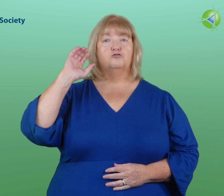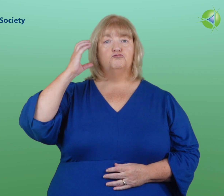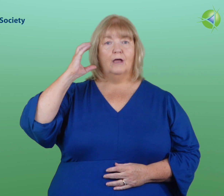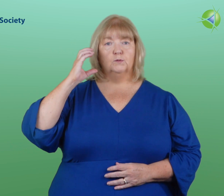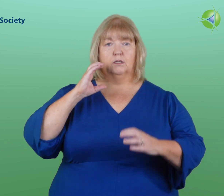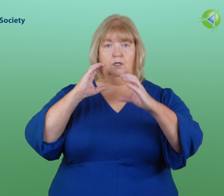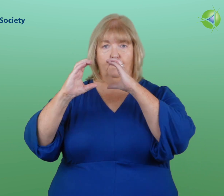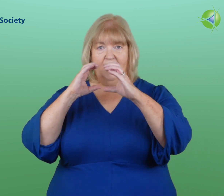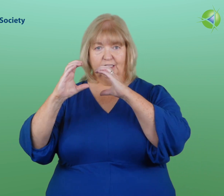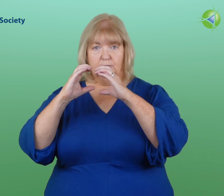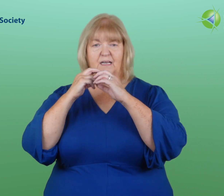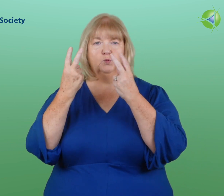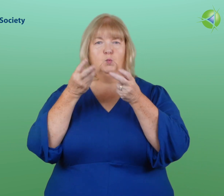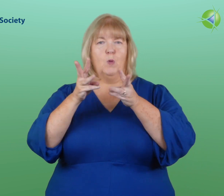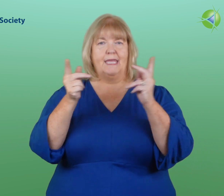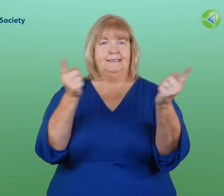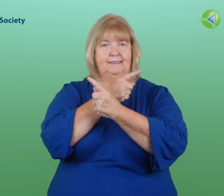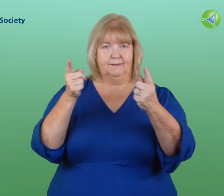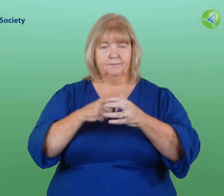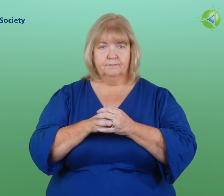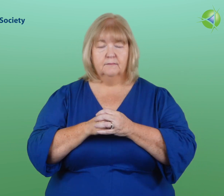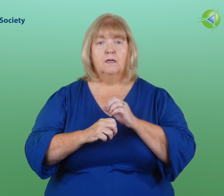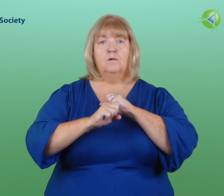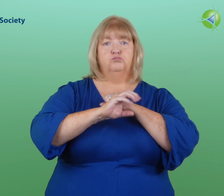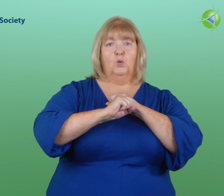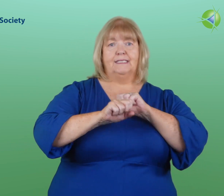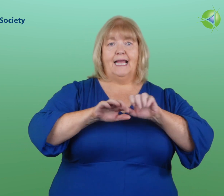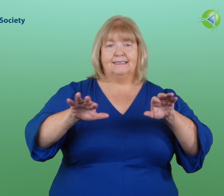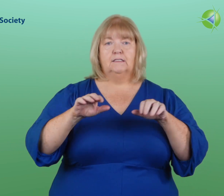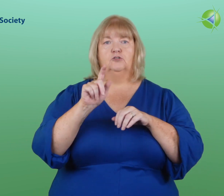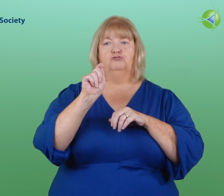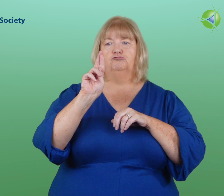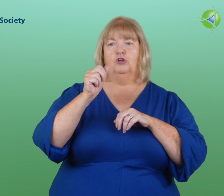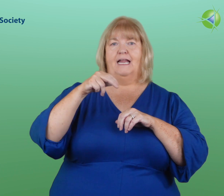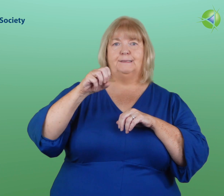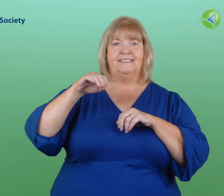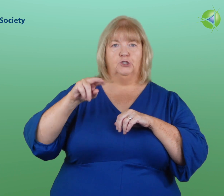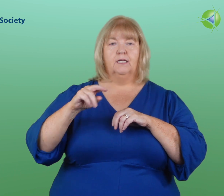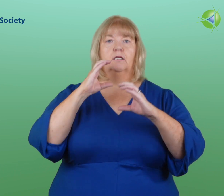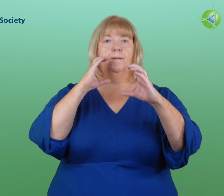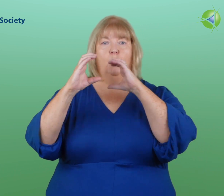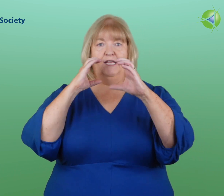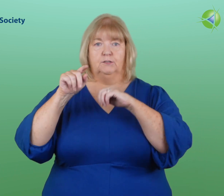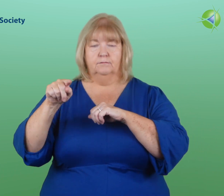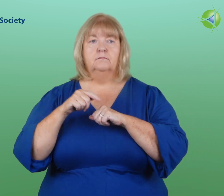radio communications and broadcasting transmission